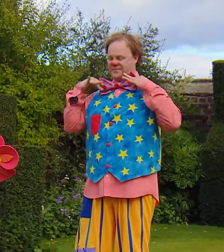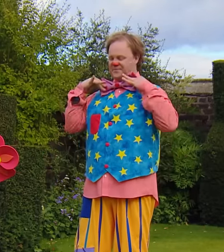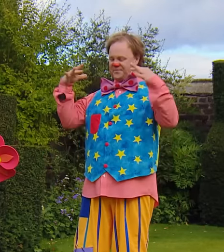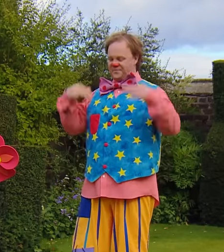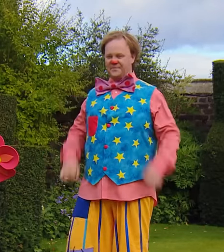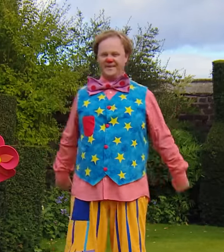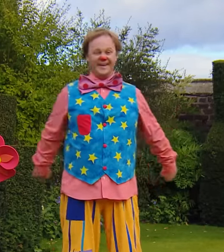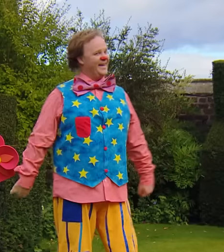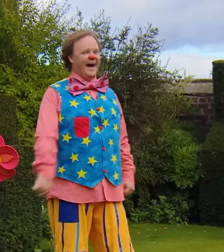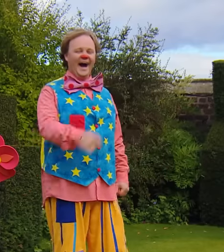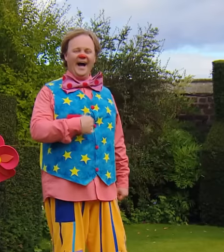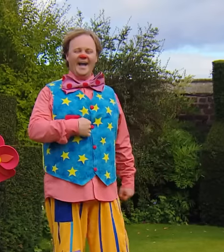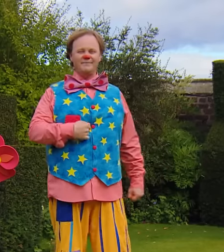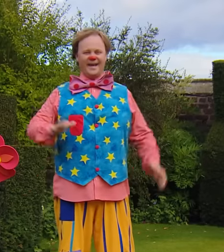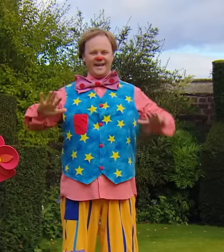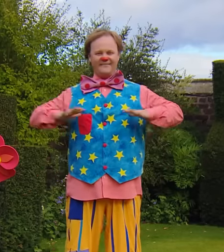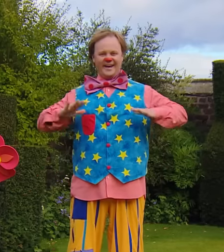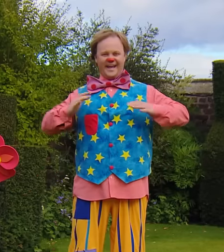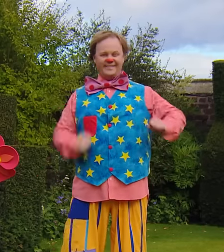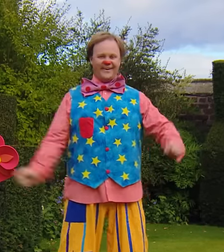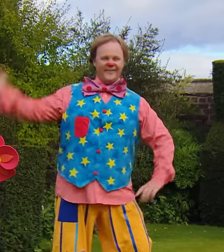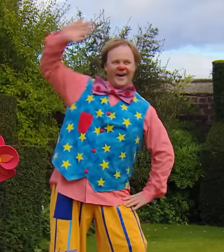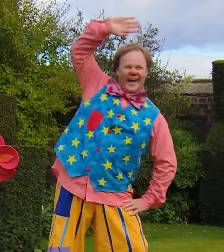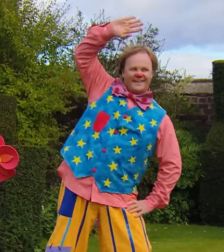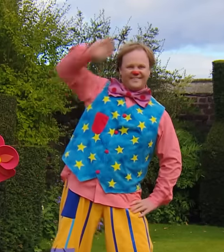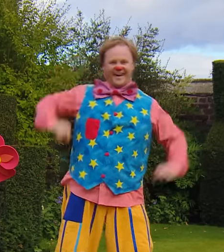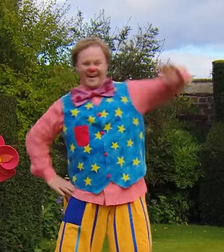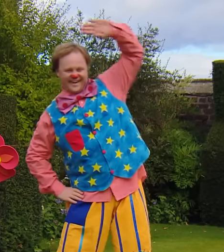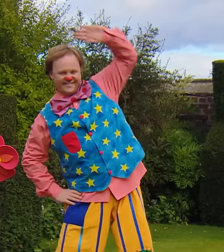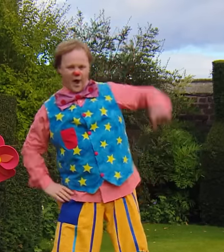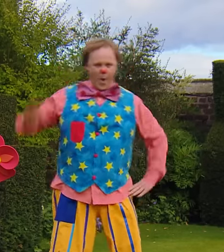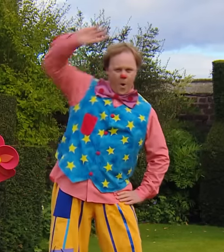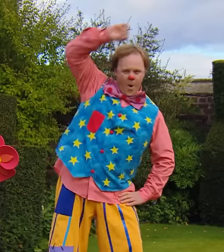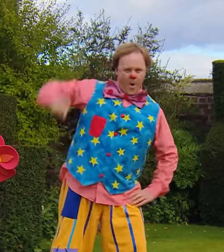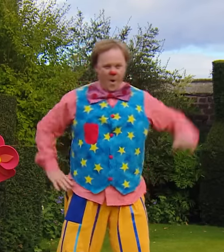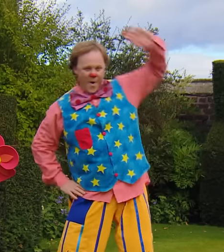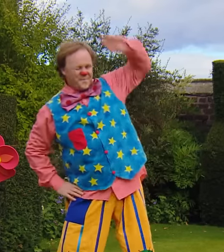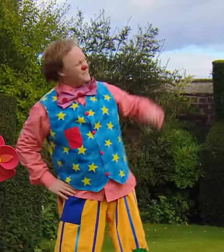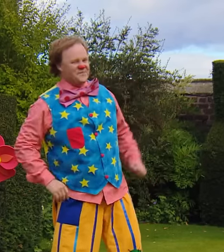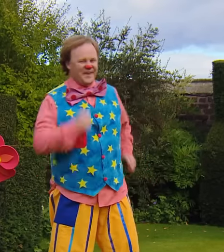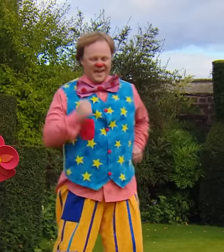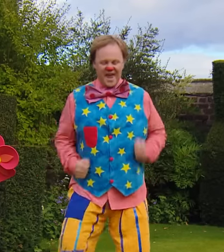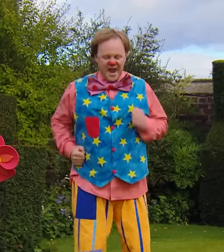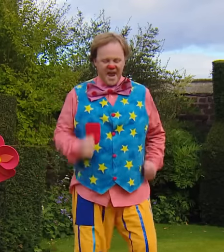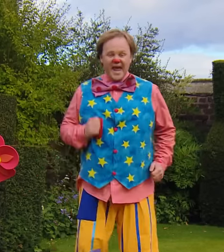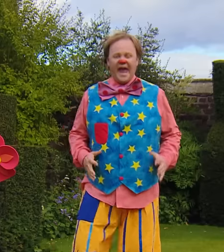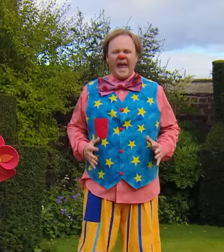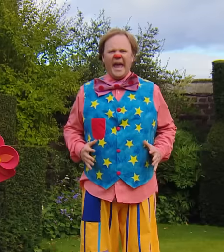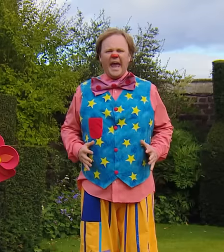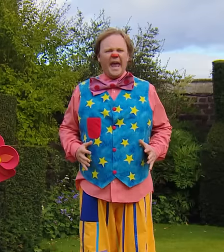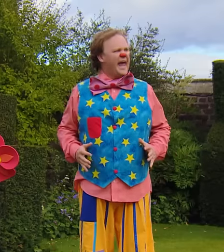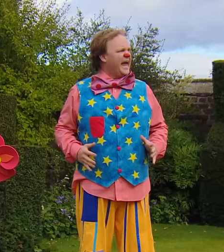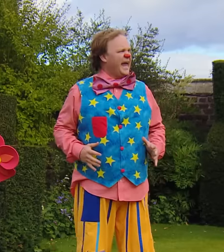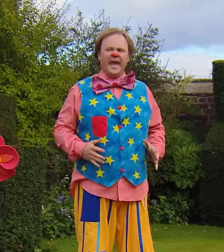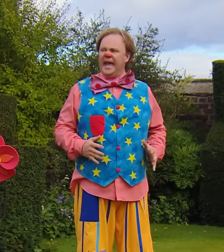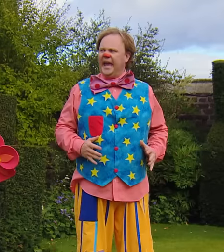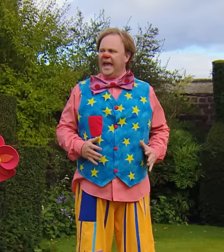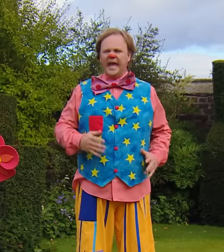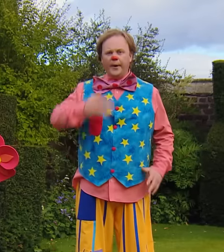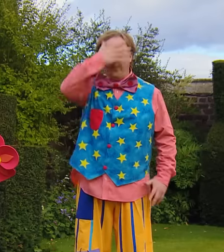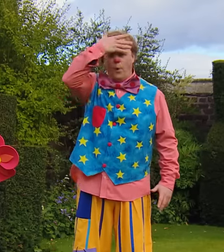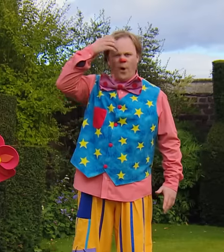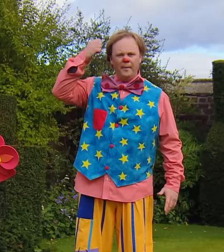what are you doing i'm getting ready to exercise don't forget to warm up first it warm